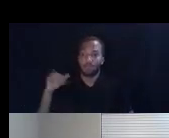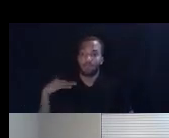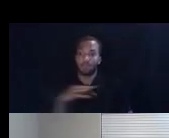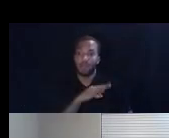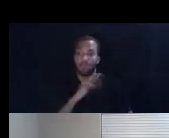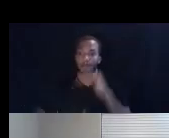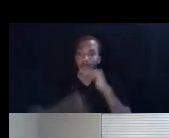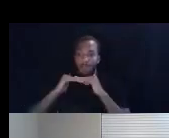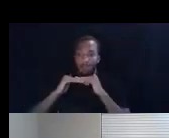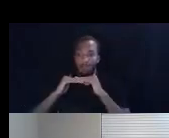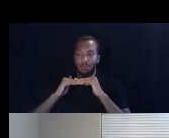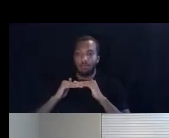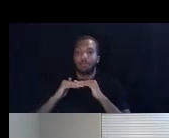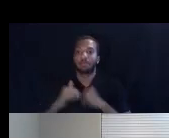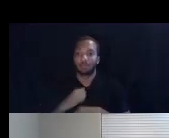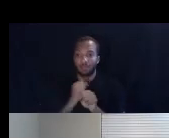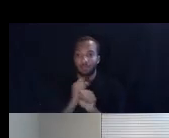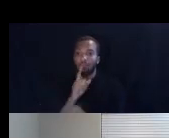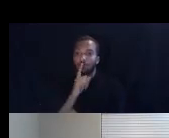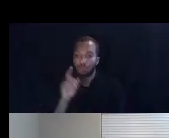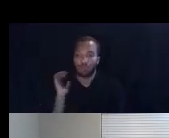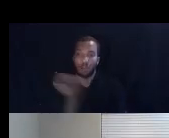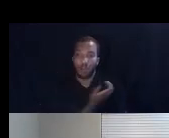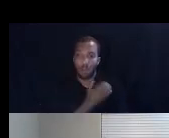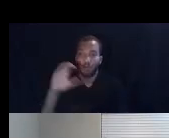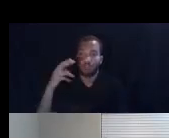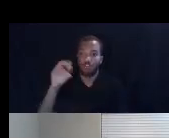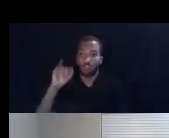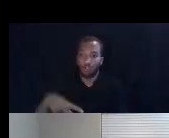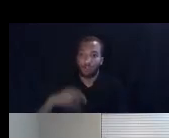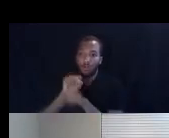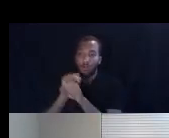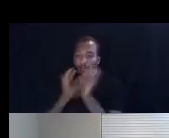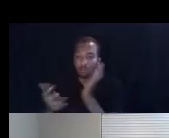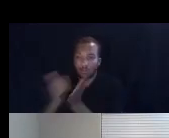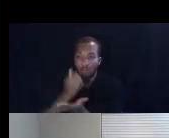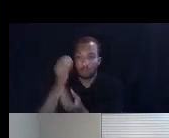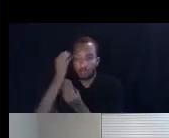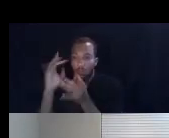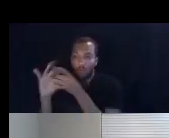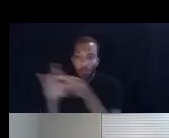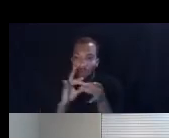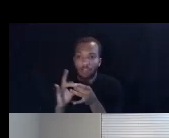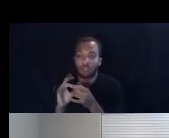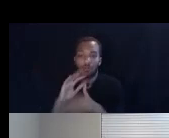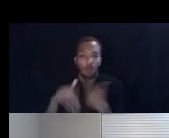and implementation for all of our CHIP work. So that includes facilitation of our committee spaces, coordination of leading projects that arise